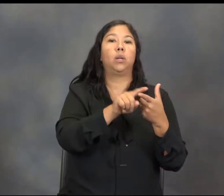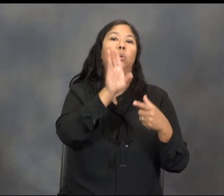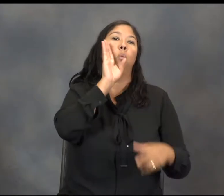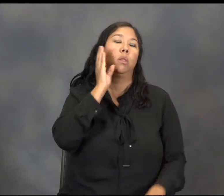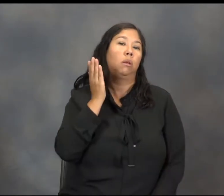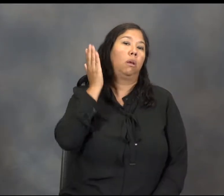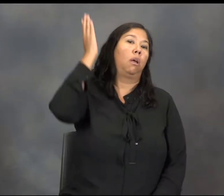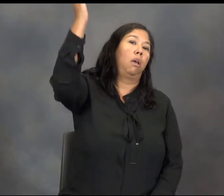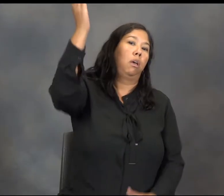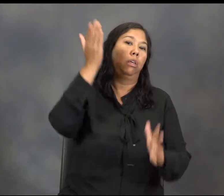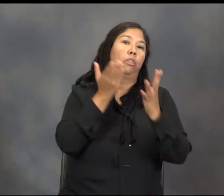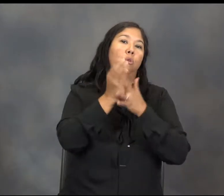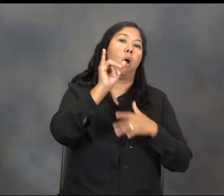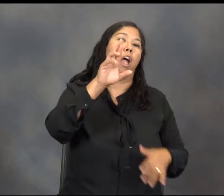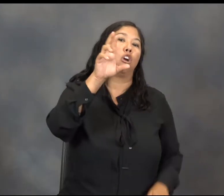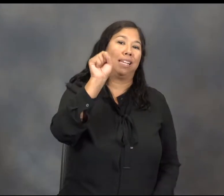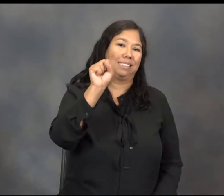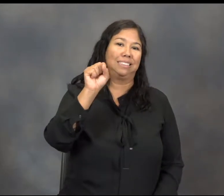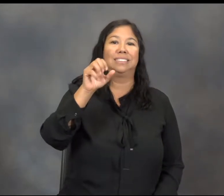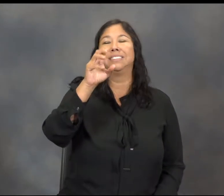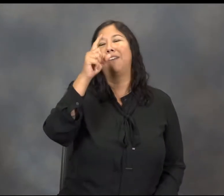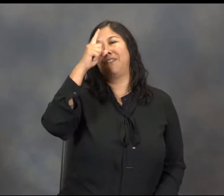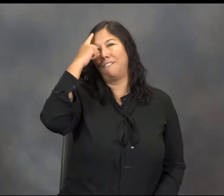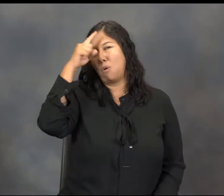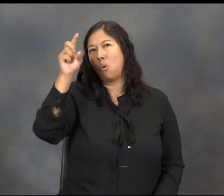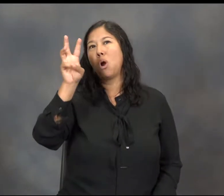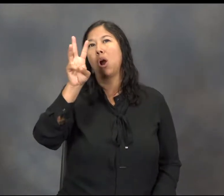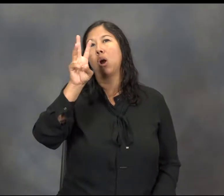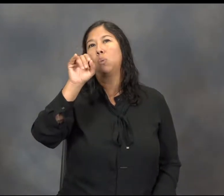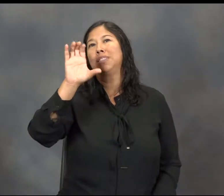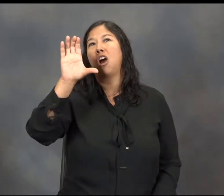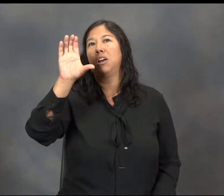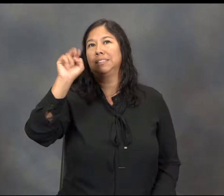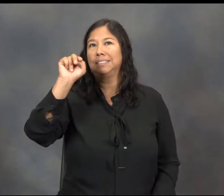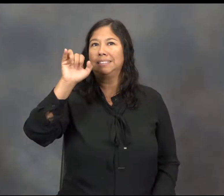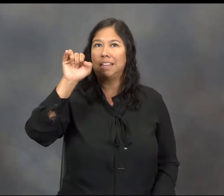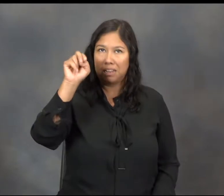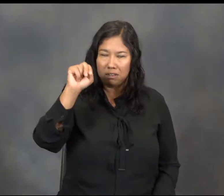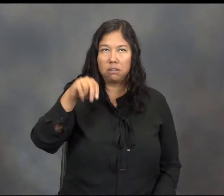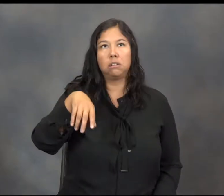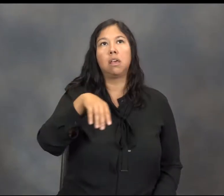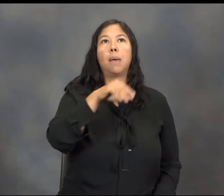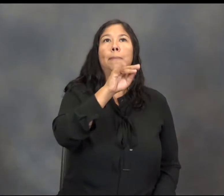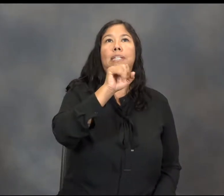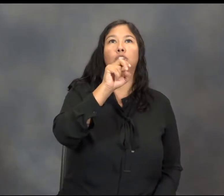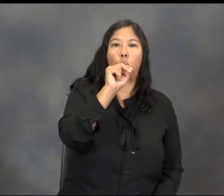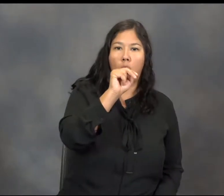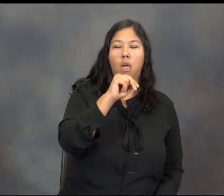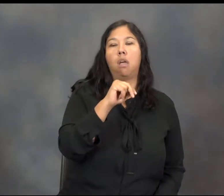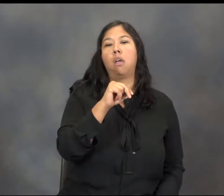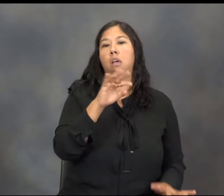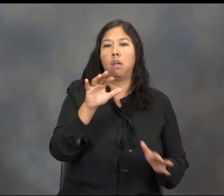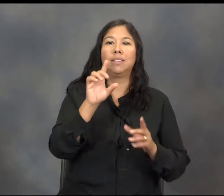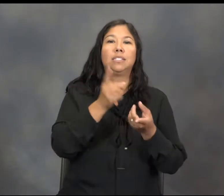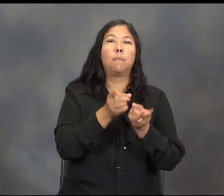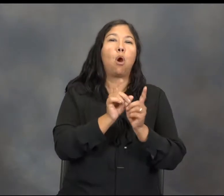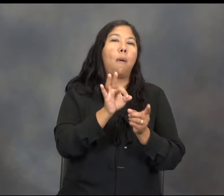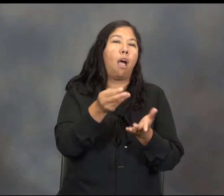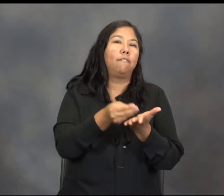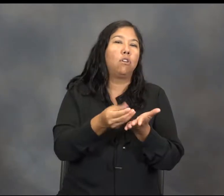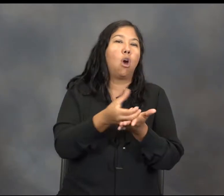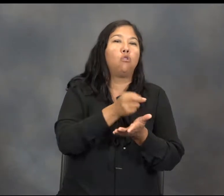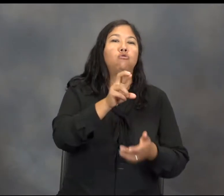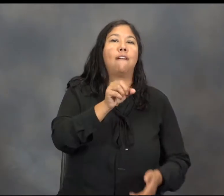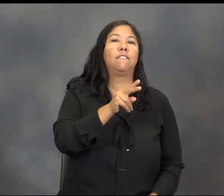or Minnesota or Wisconsin Departments of Revenue.